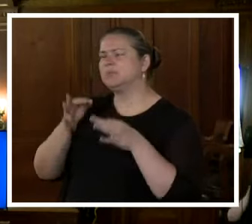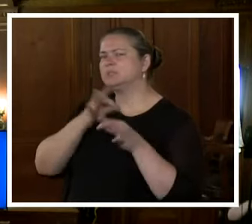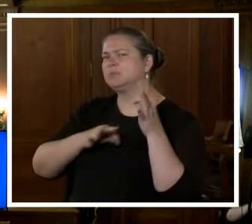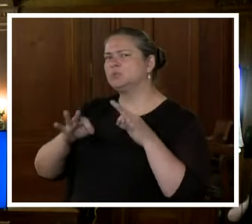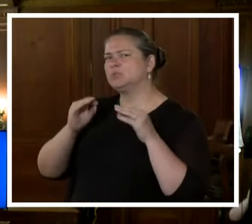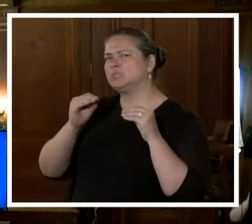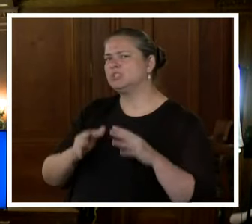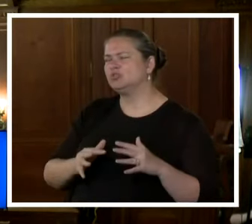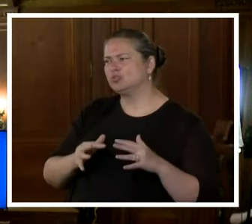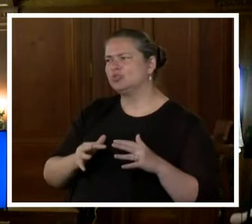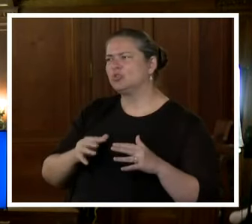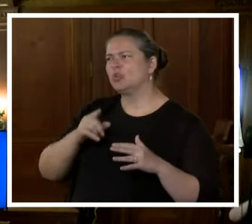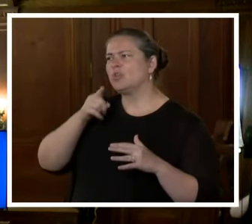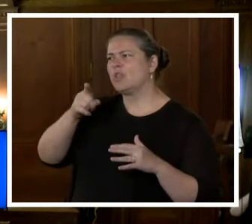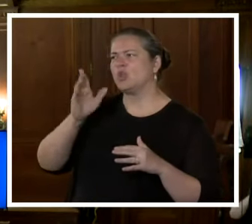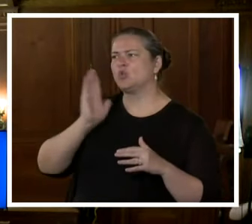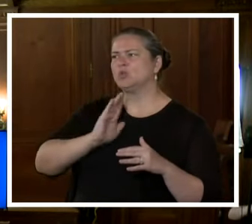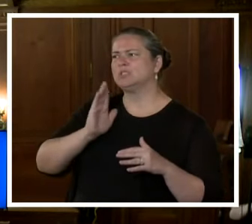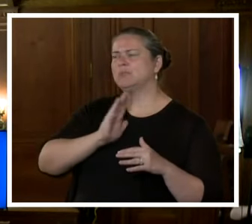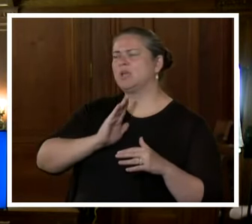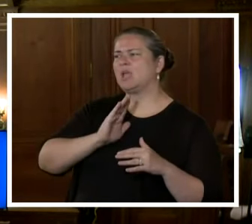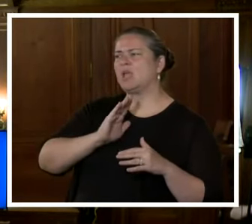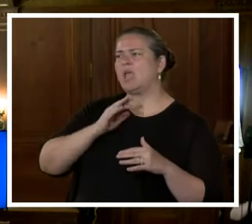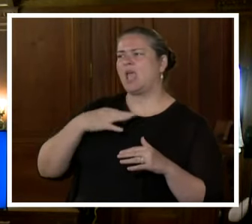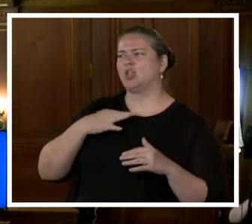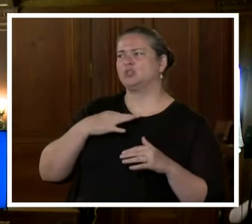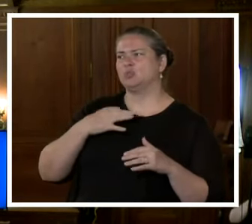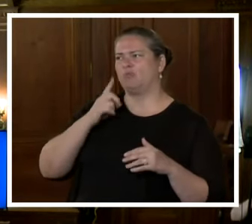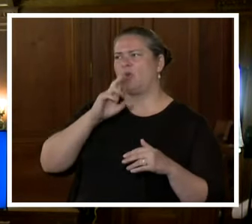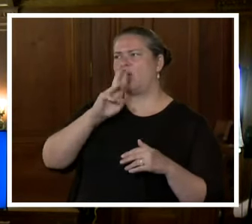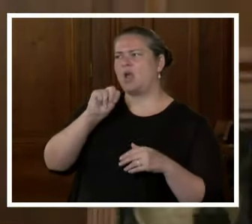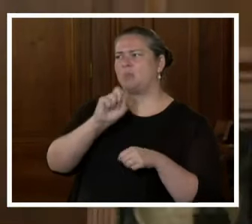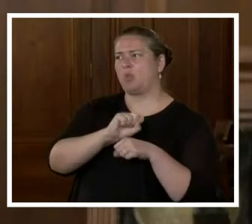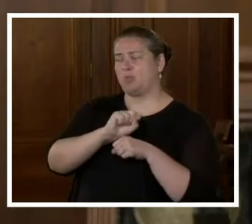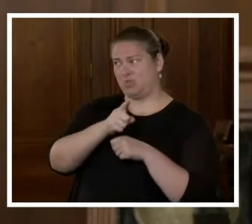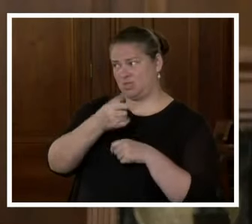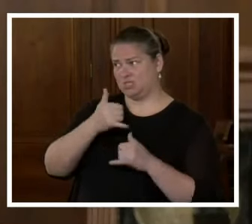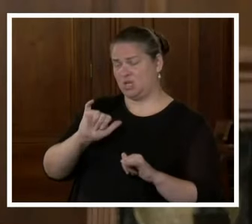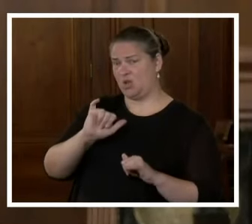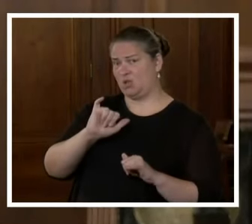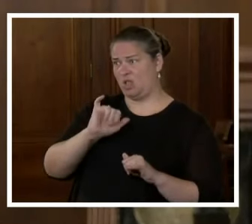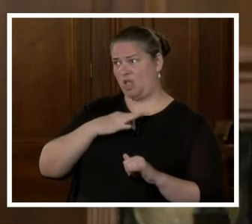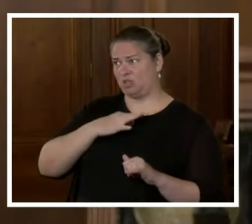FRANKFORT ON ADDRESSING RACISM ON A 100-YEAR ANNIVERSARY OF A